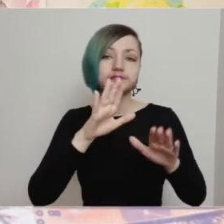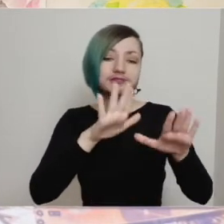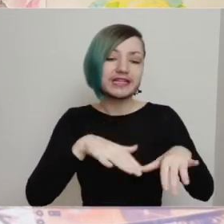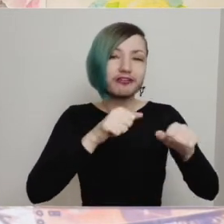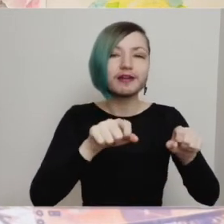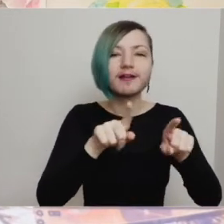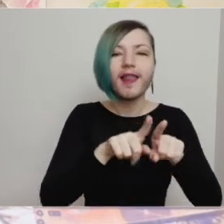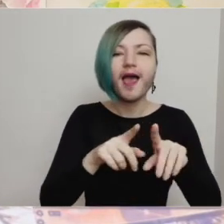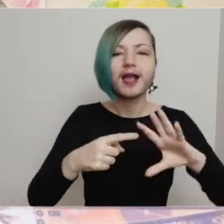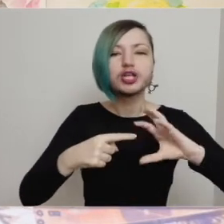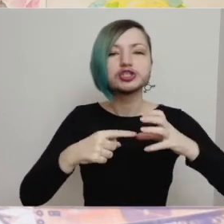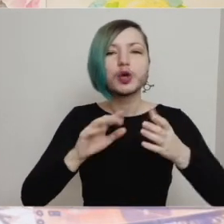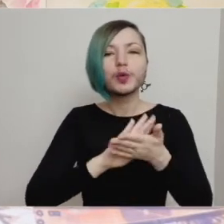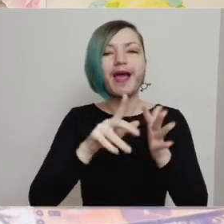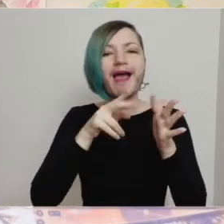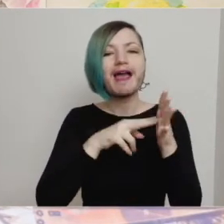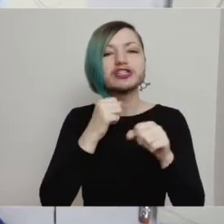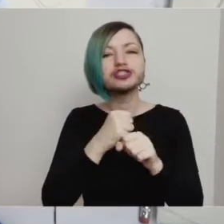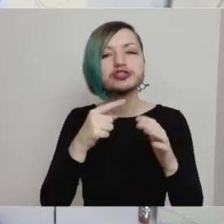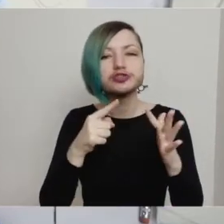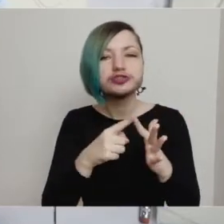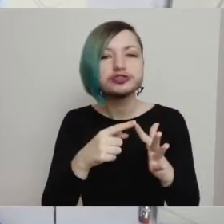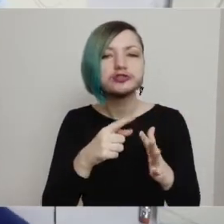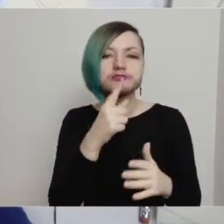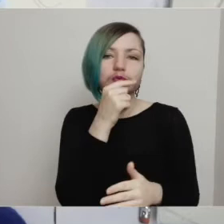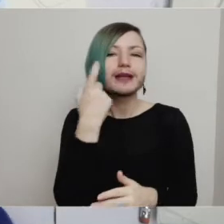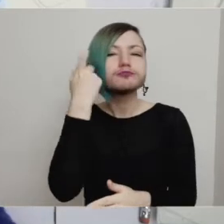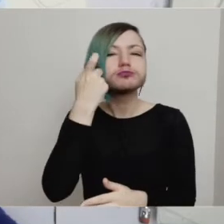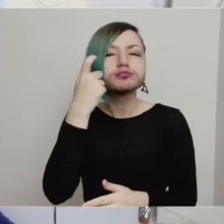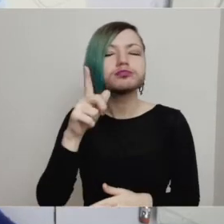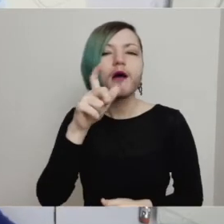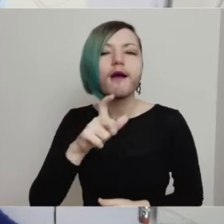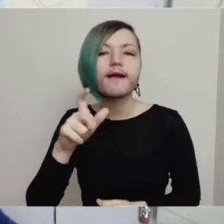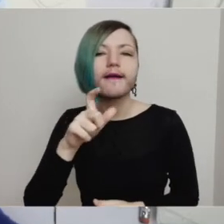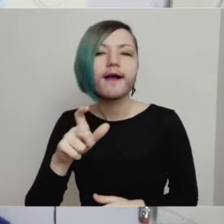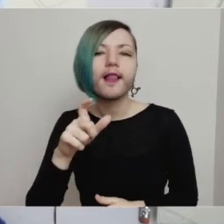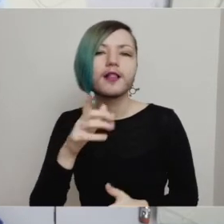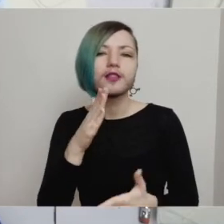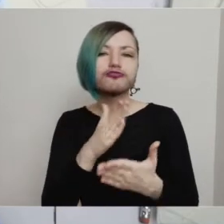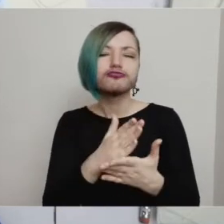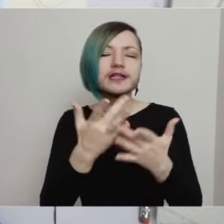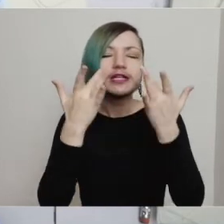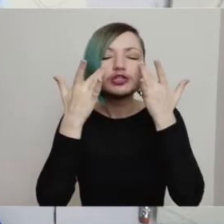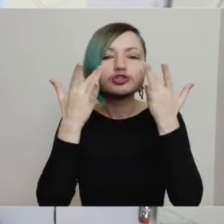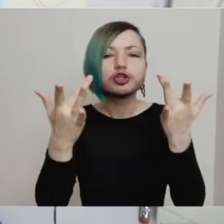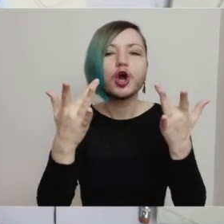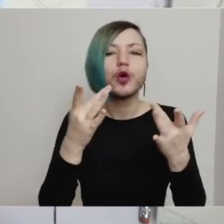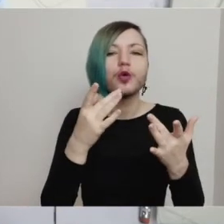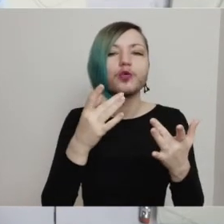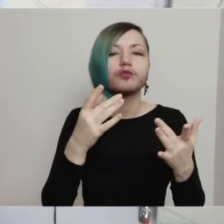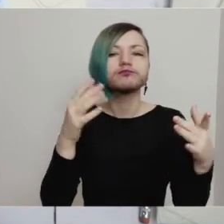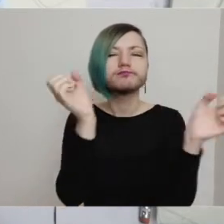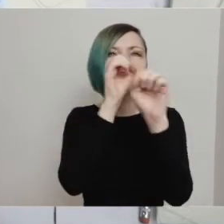you might want to think about colours that really think and show the idea of the land being sacred